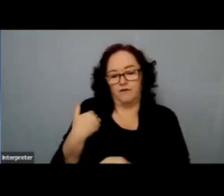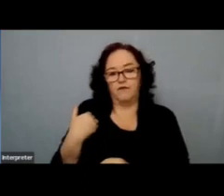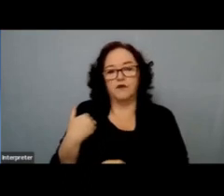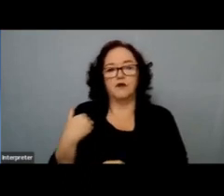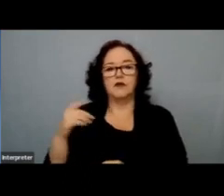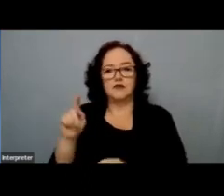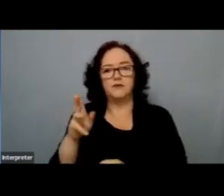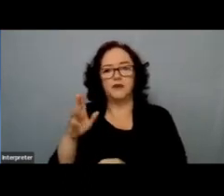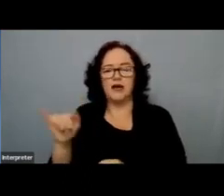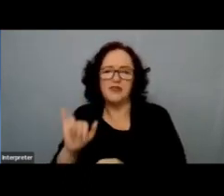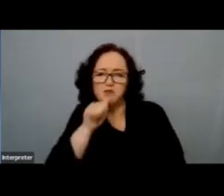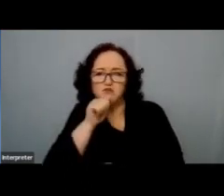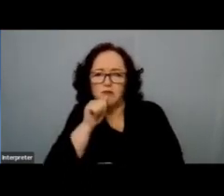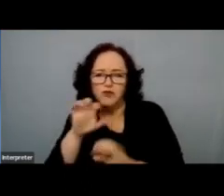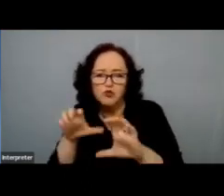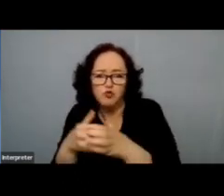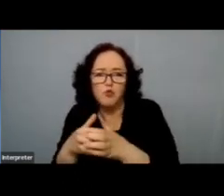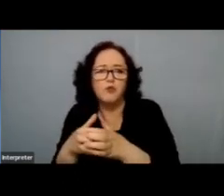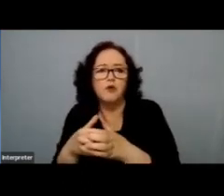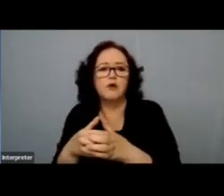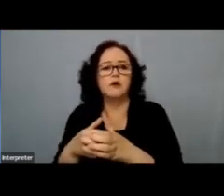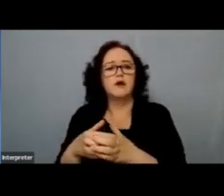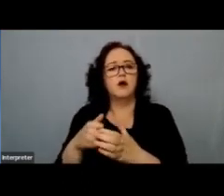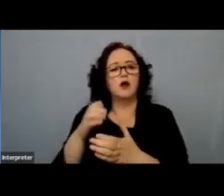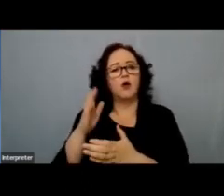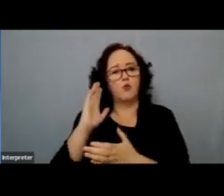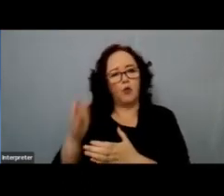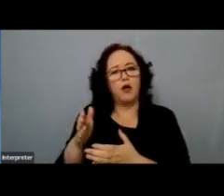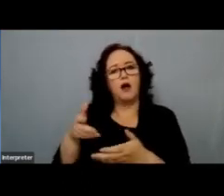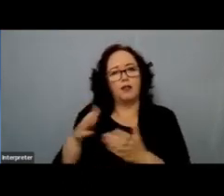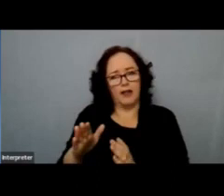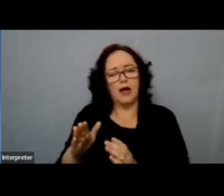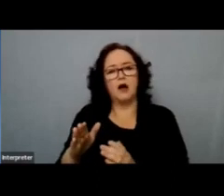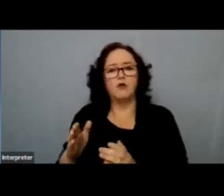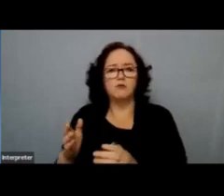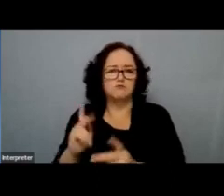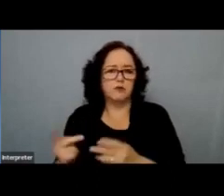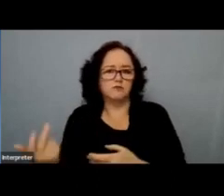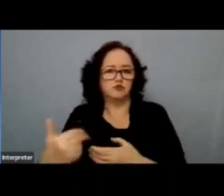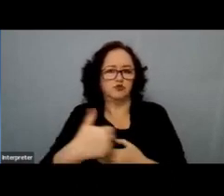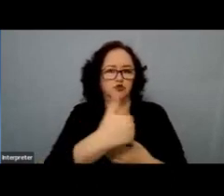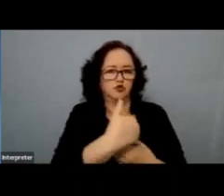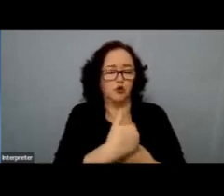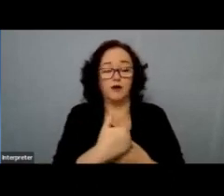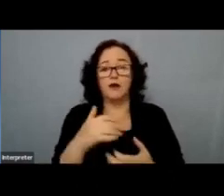a private group of Dolly let you in and in my experience anybody anytime I check into it, it's incredibly supportive. Next